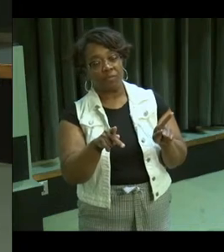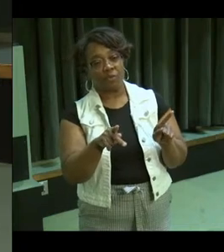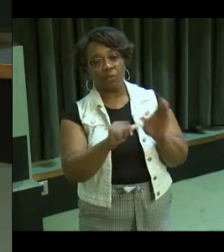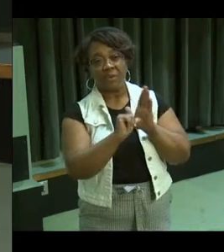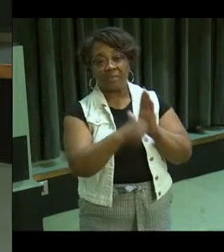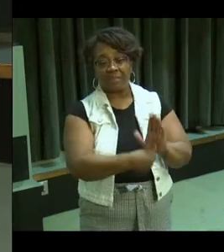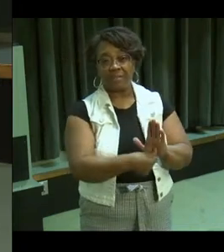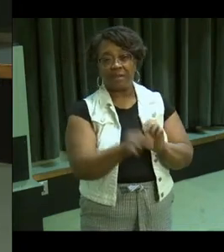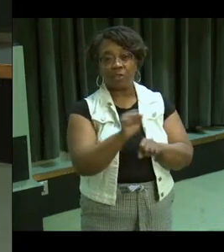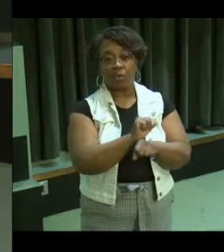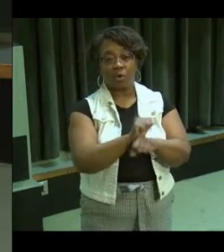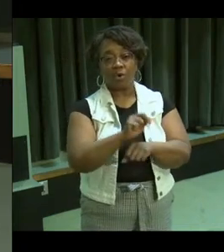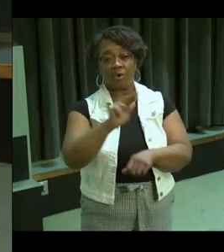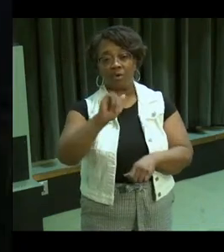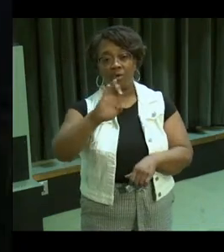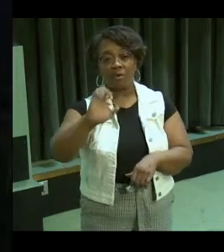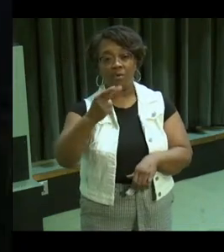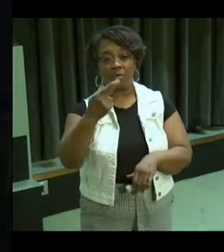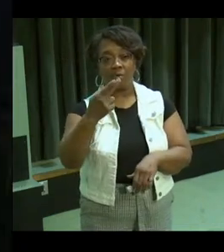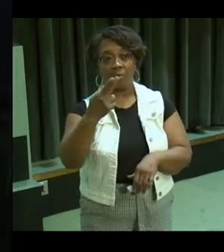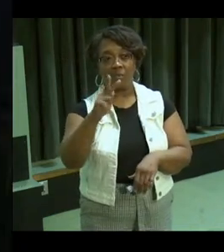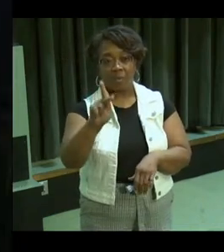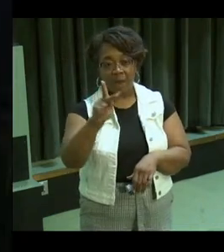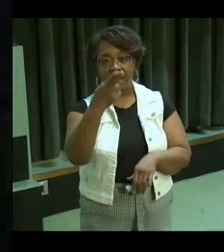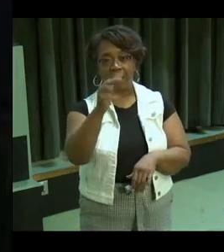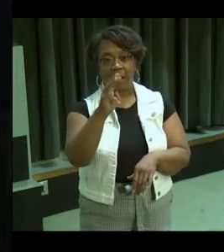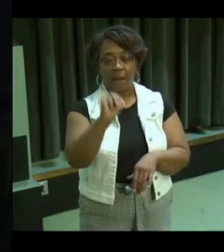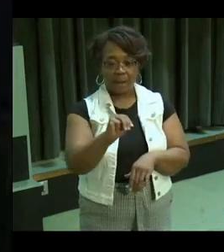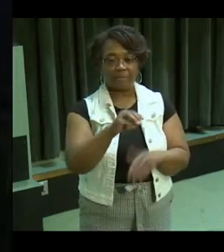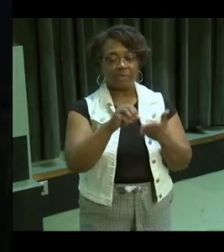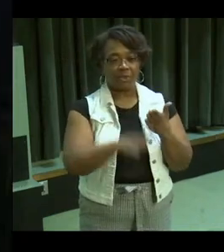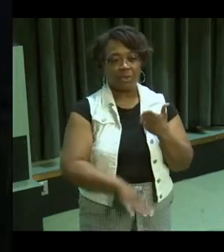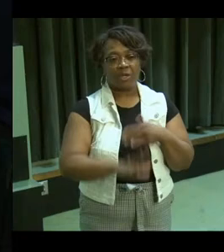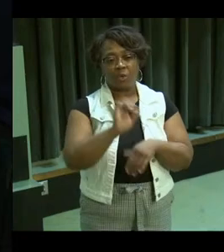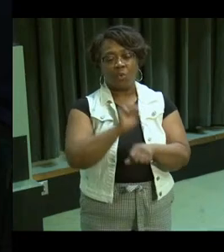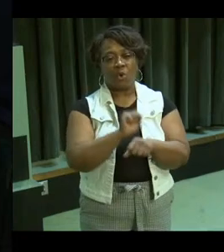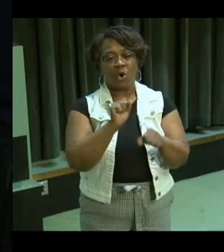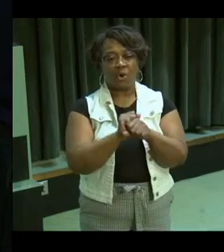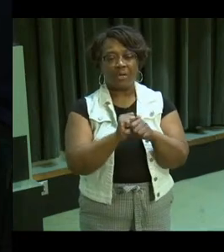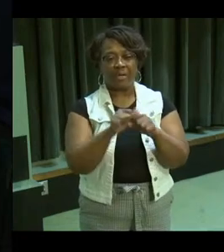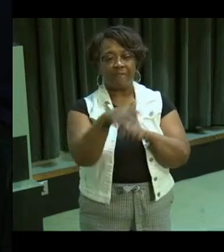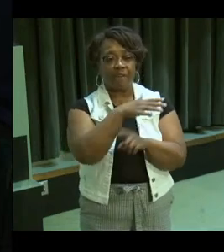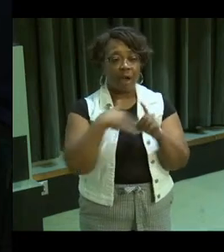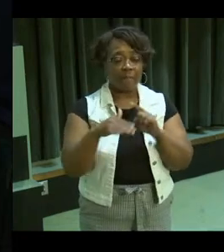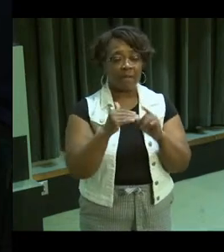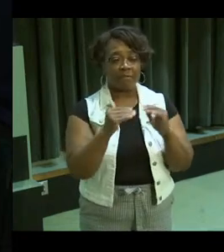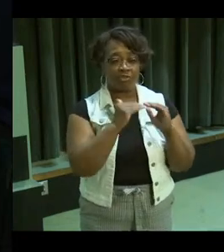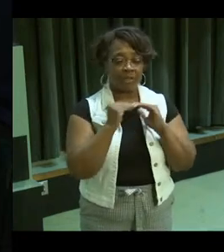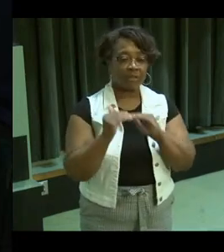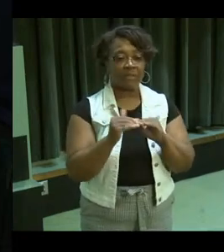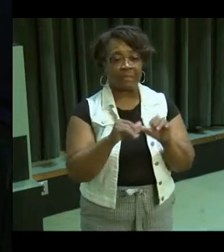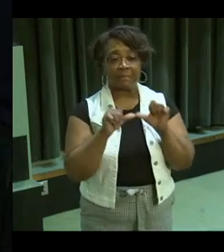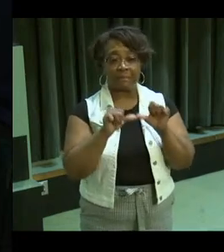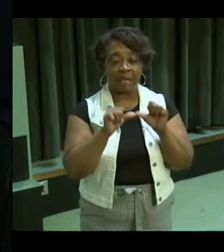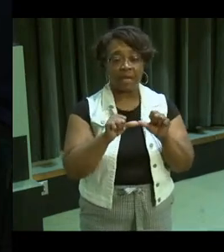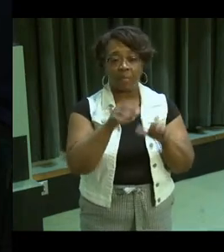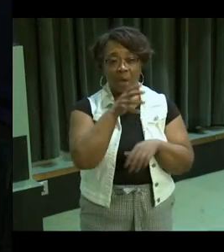work of a Rackham student whose research is kind of at the intersection of environmental